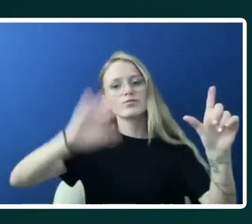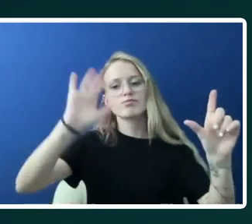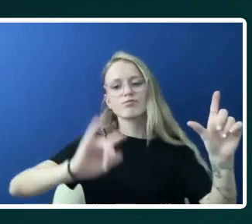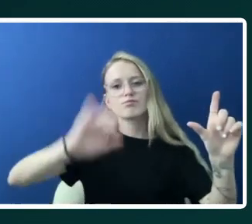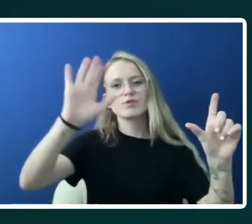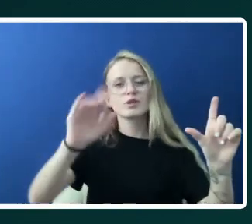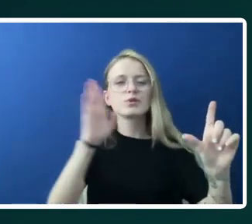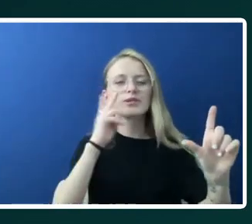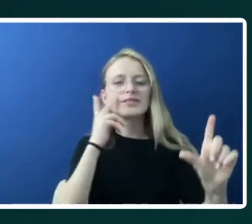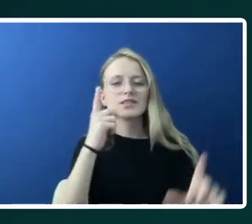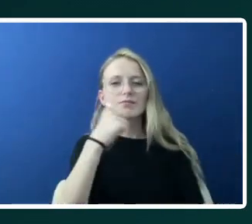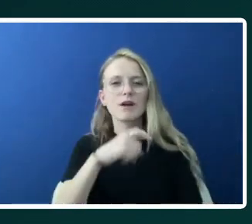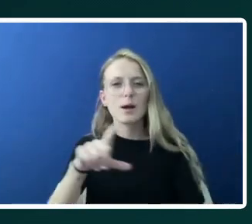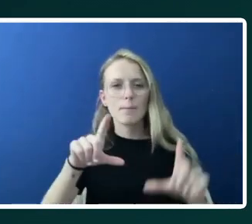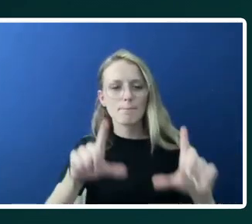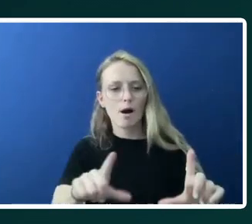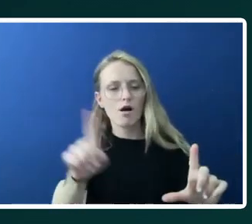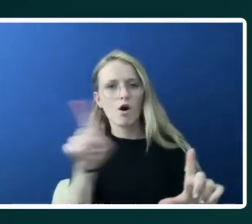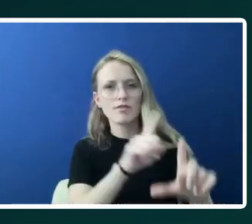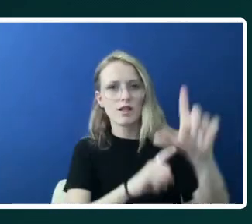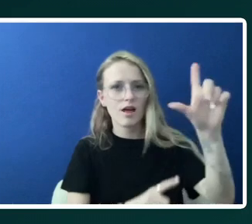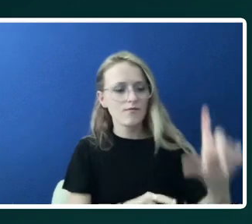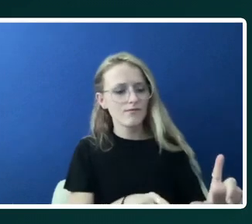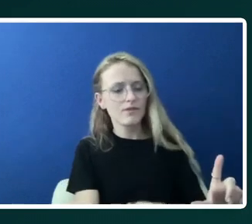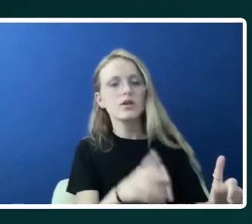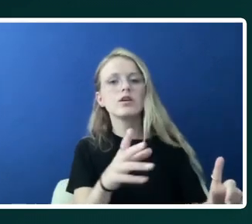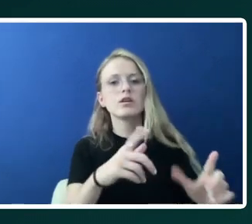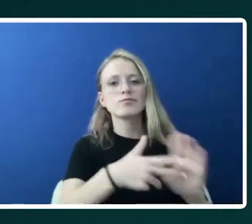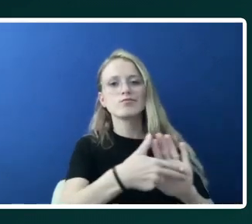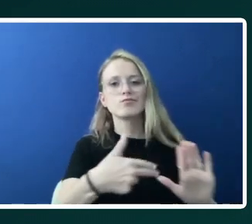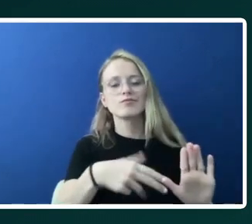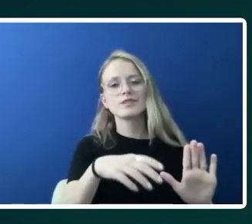labeled English Language Learners. And when you're there, you can click More